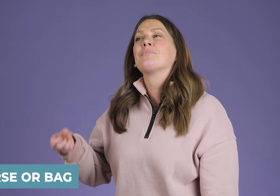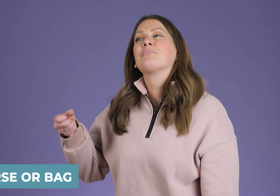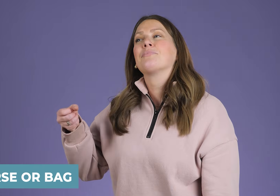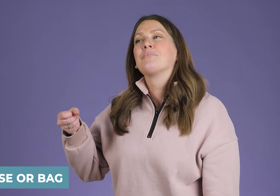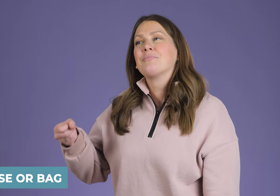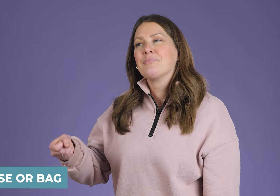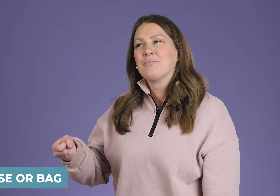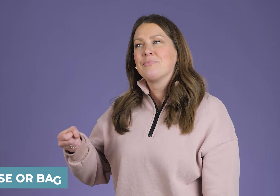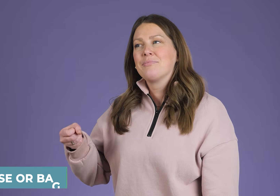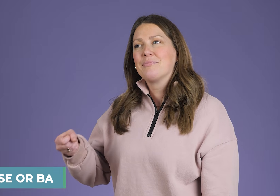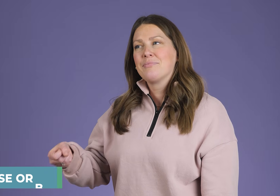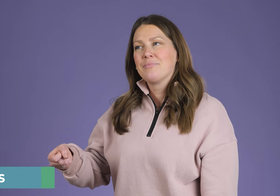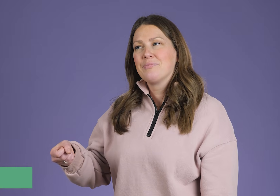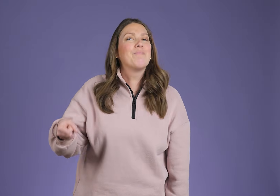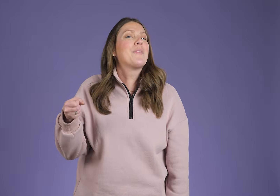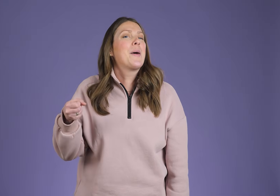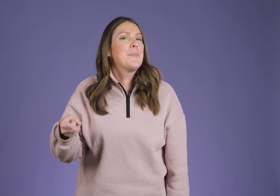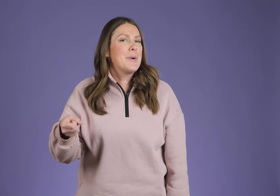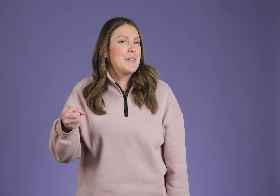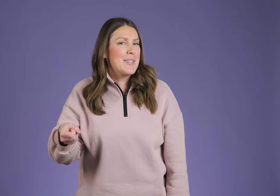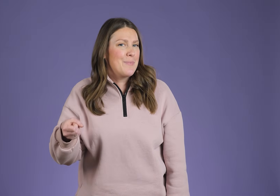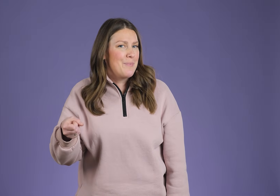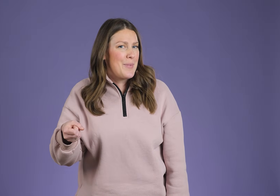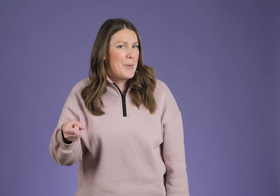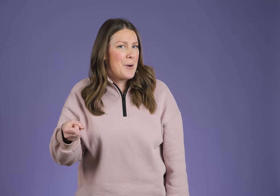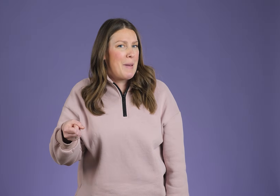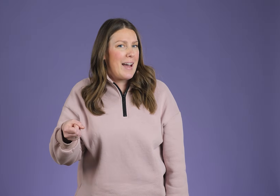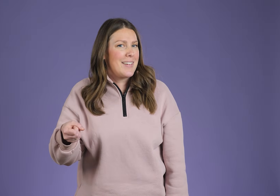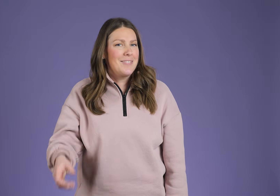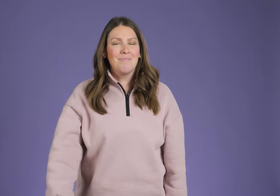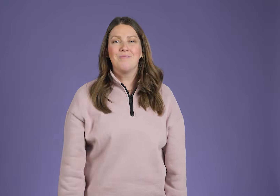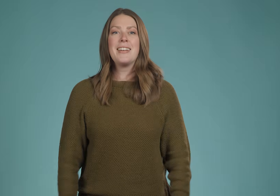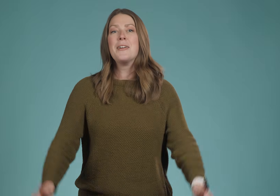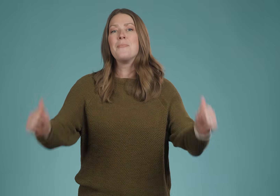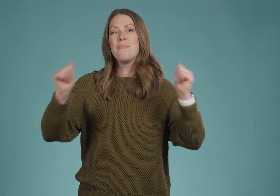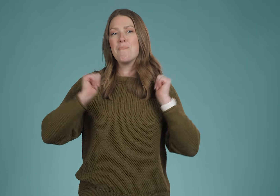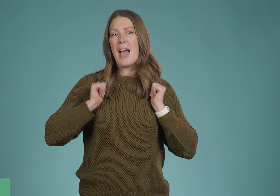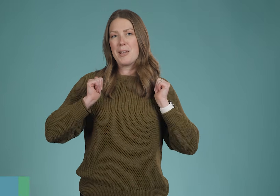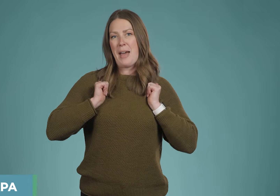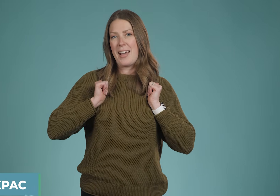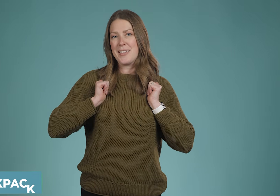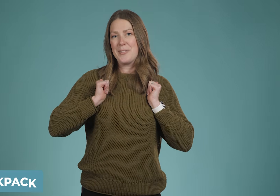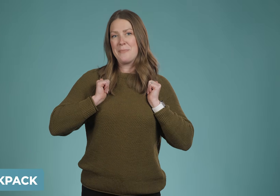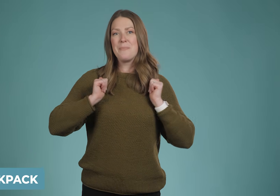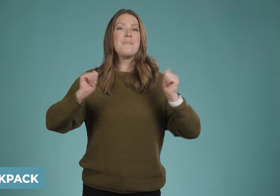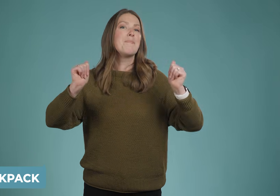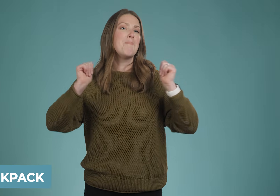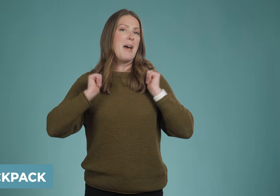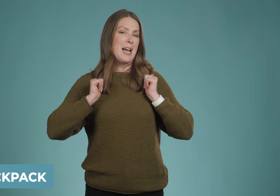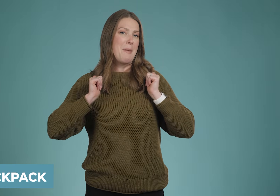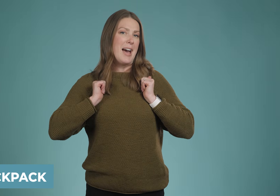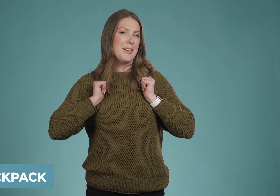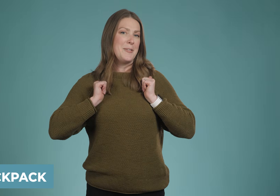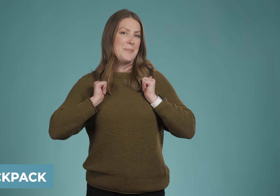It's like you're holding the handle. Purse or a bag. Backpack.